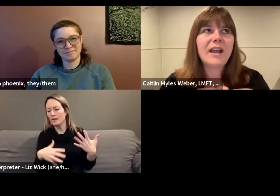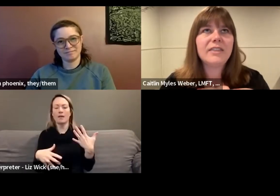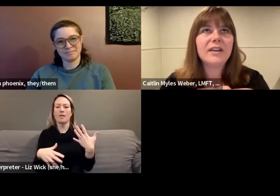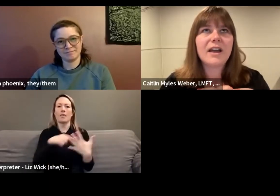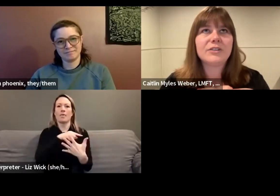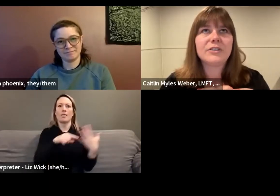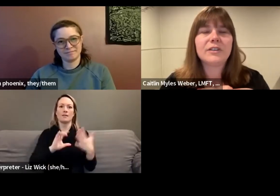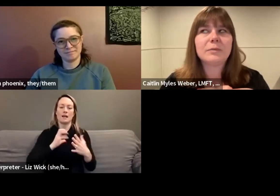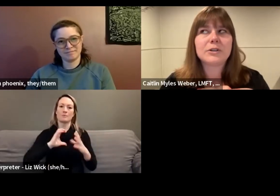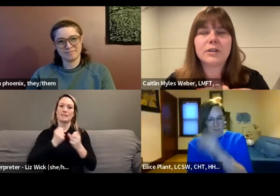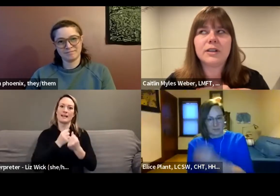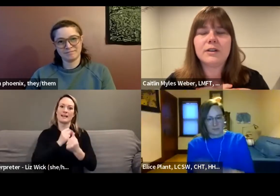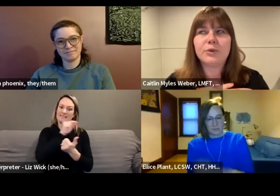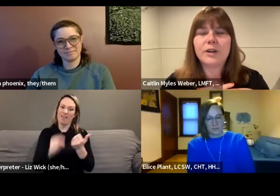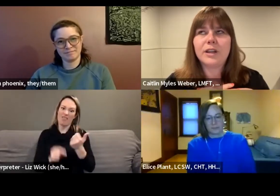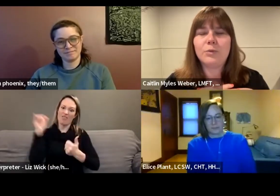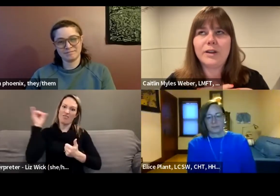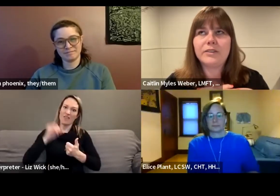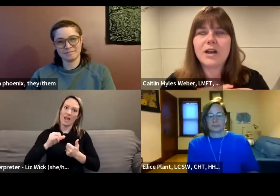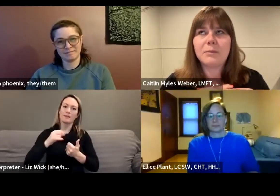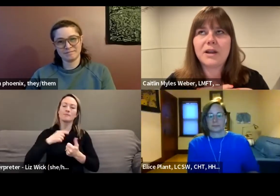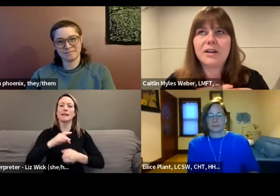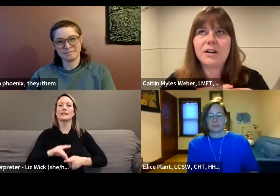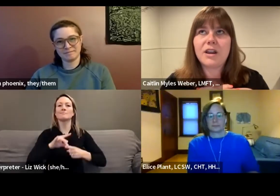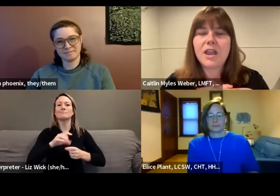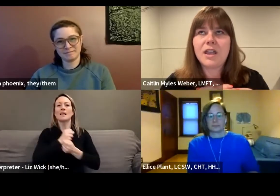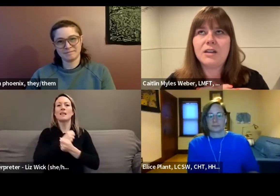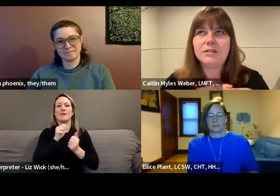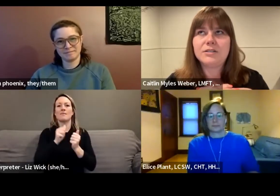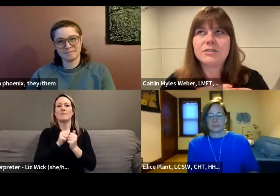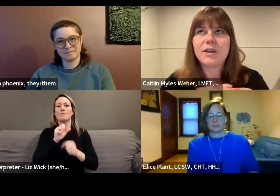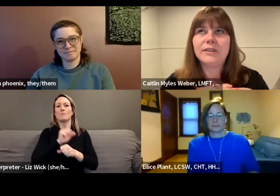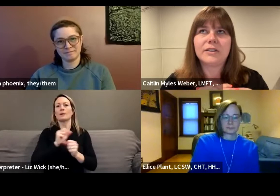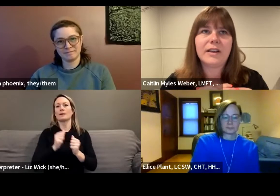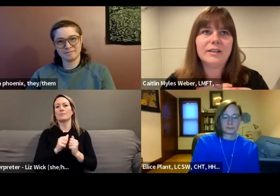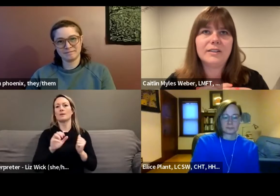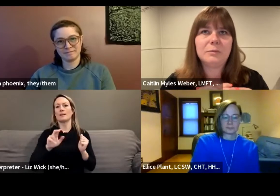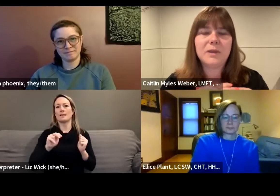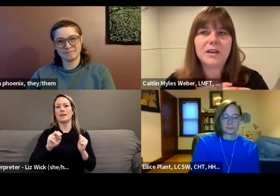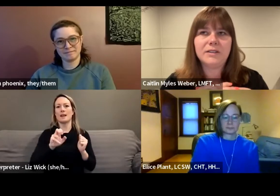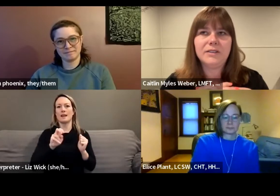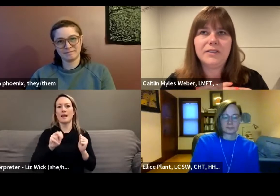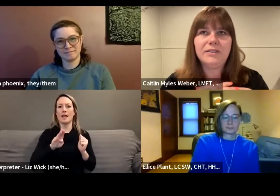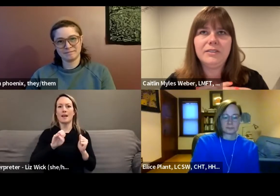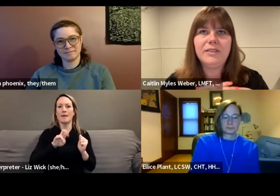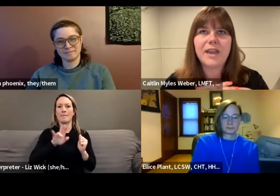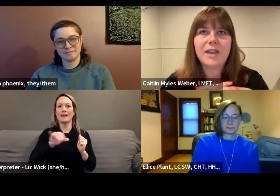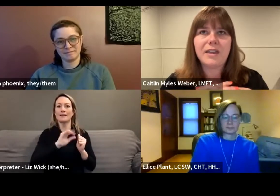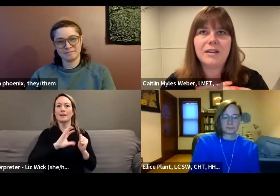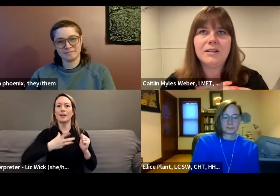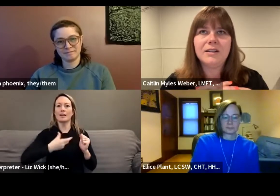and I think I just especially love working with nonbinary and trans clients because they get it.